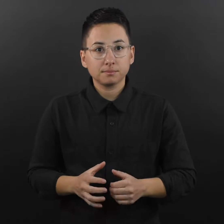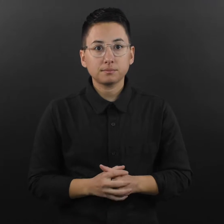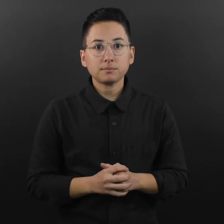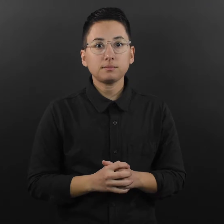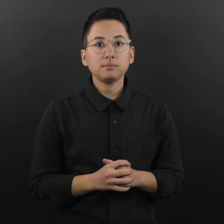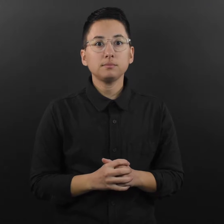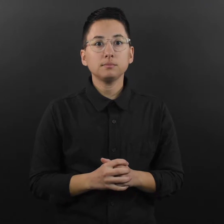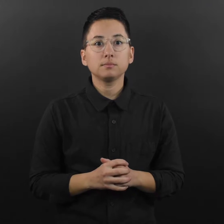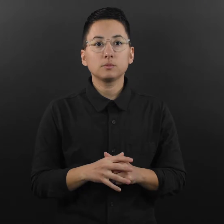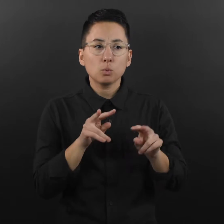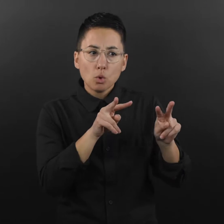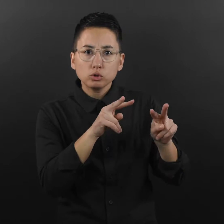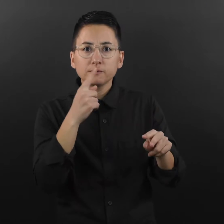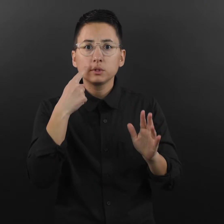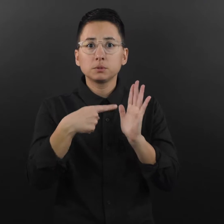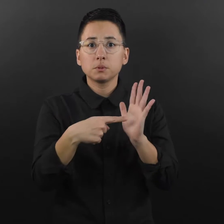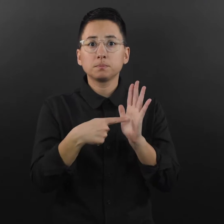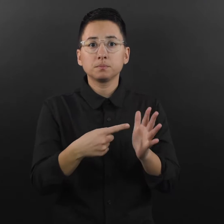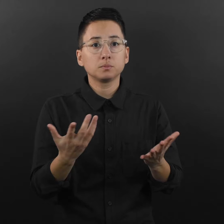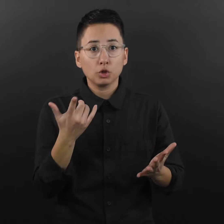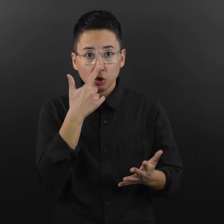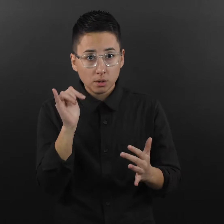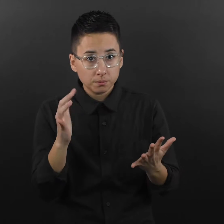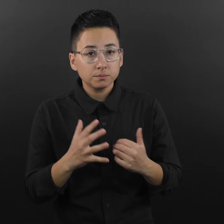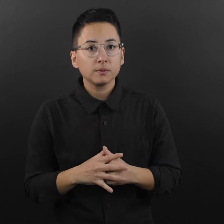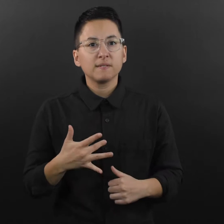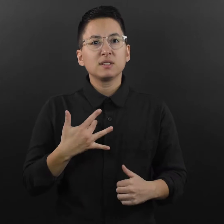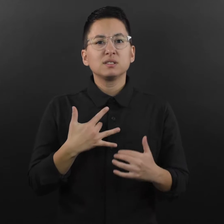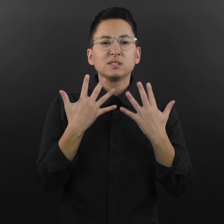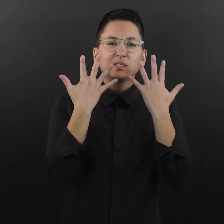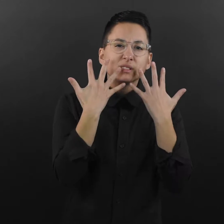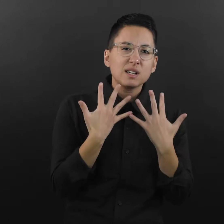Watch for these symptoms: • Feeling sad, or “empty”